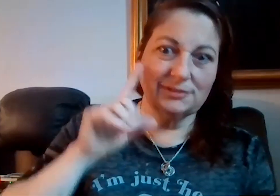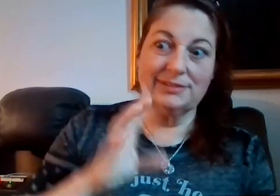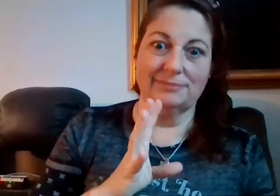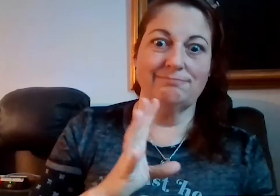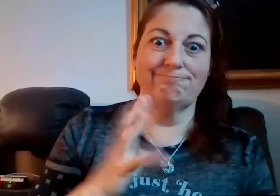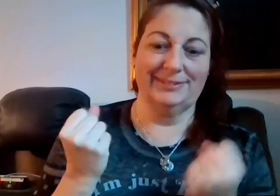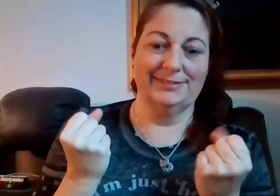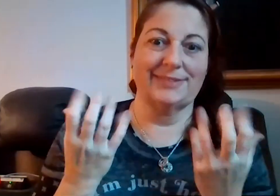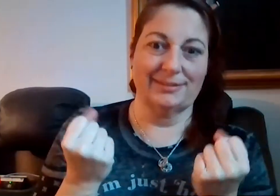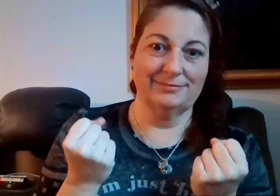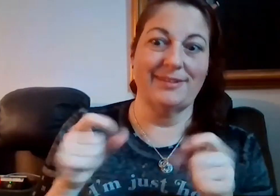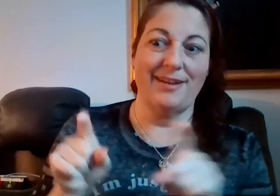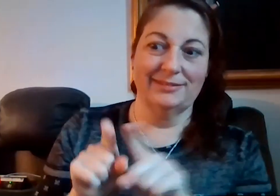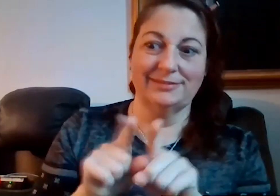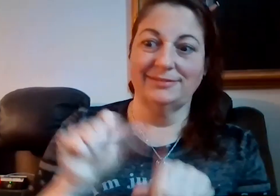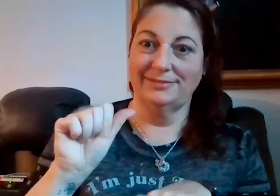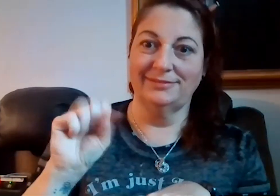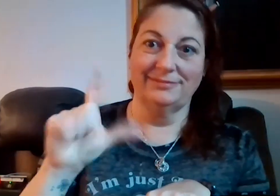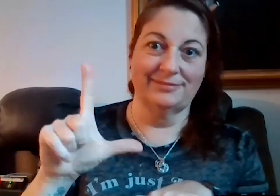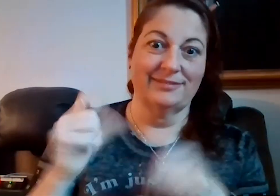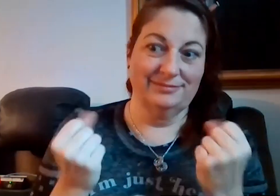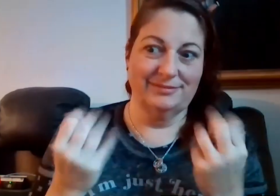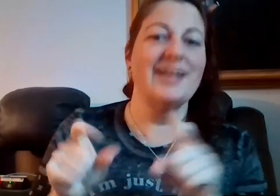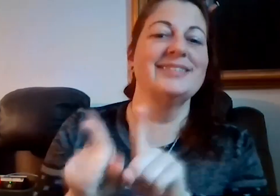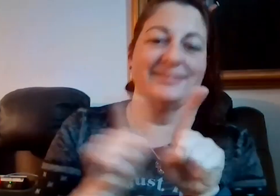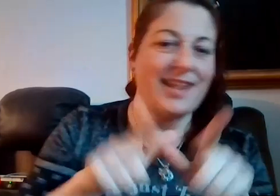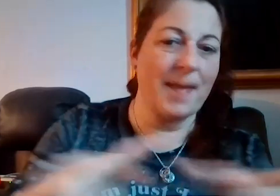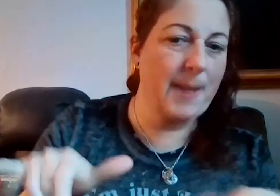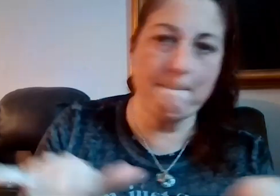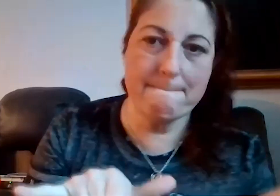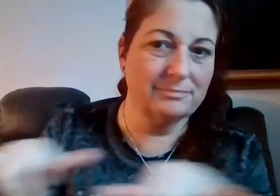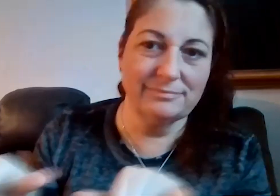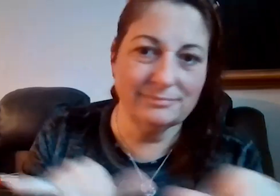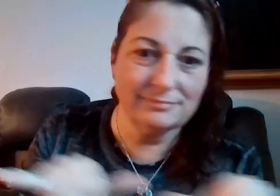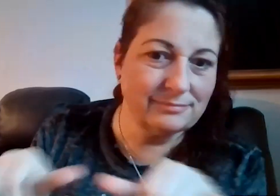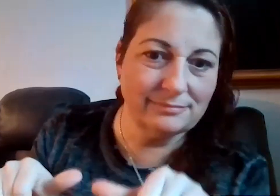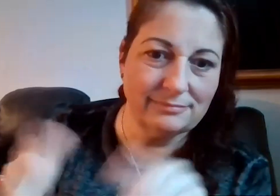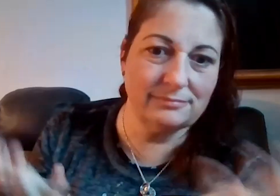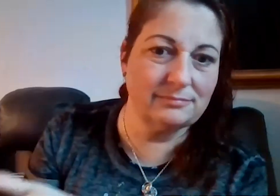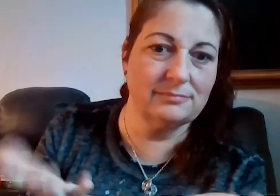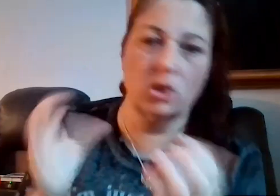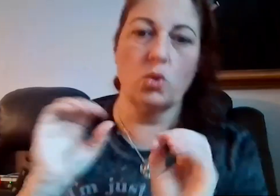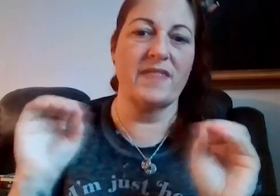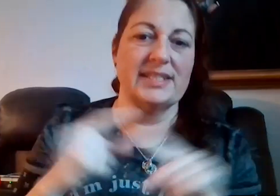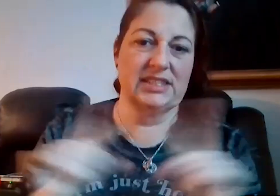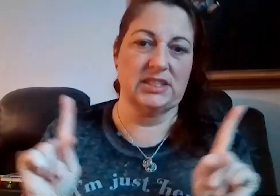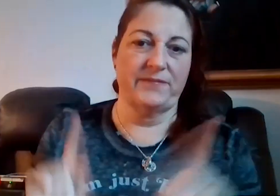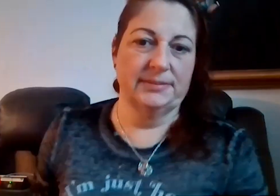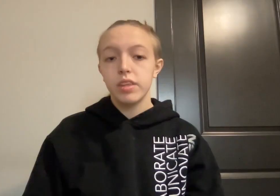sign language is essentially the exact same.